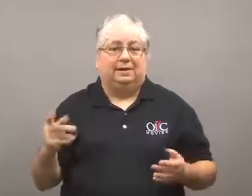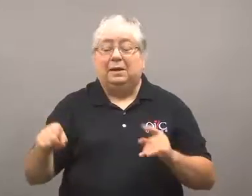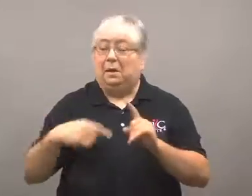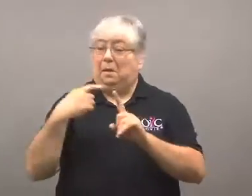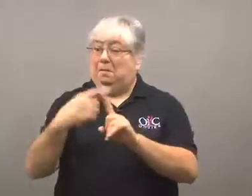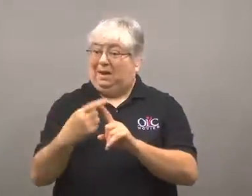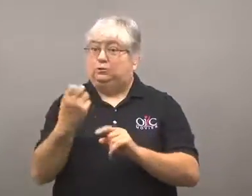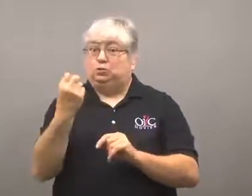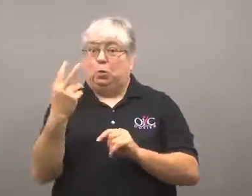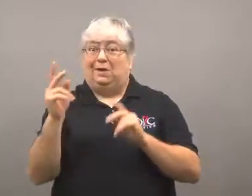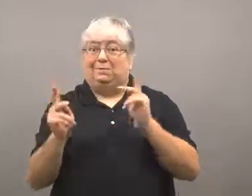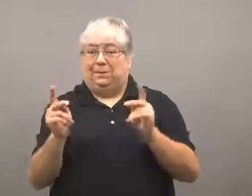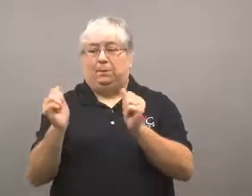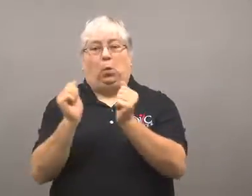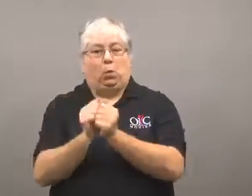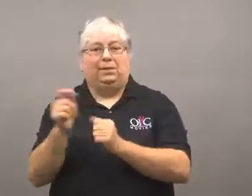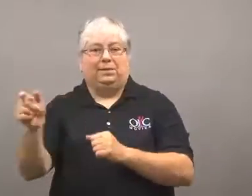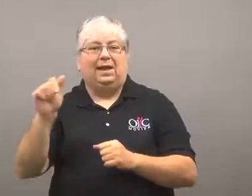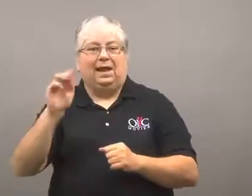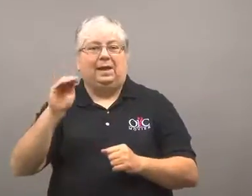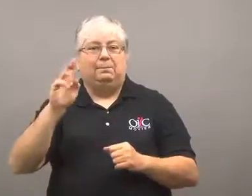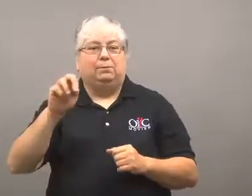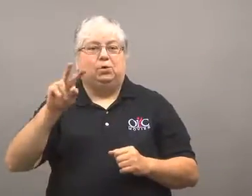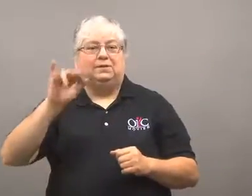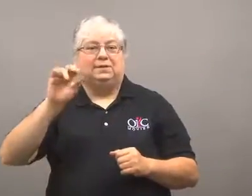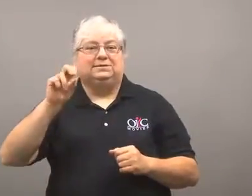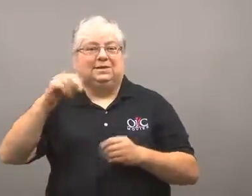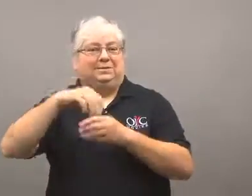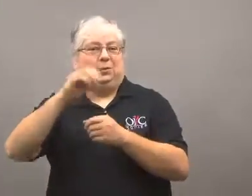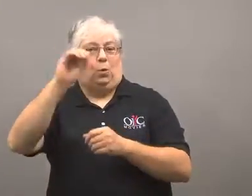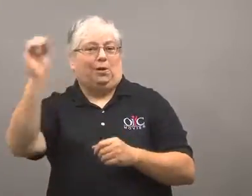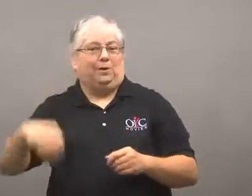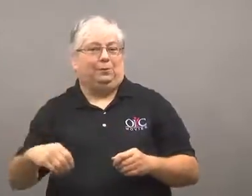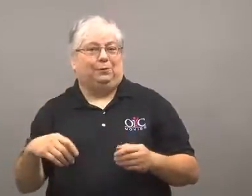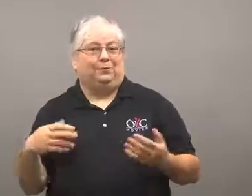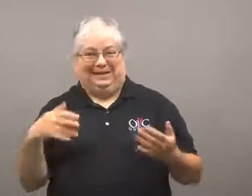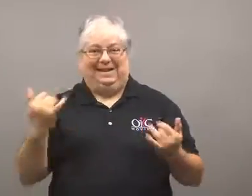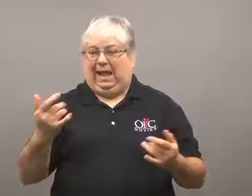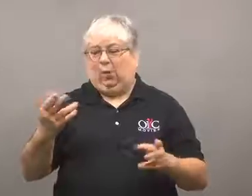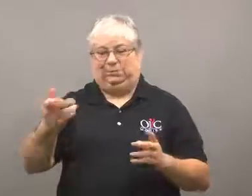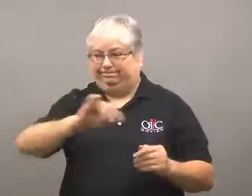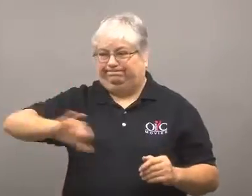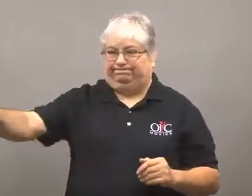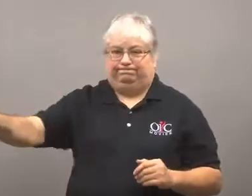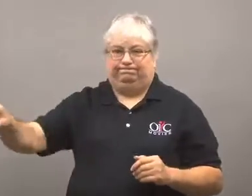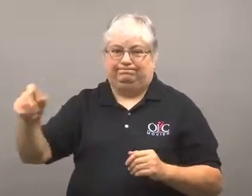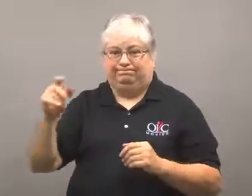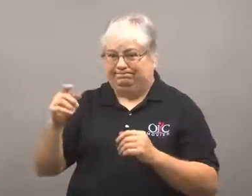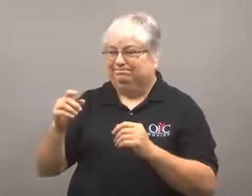Then there were 12 who were in contact with Amber Vinson in Ohio.